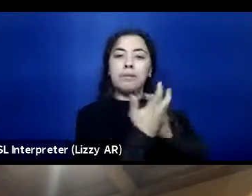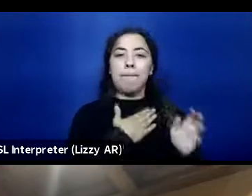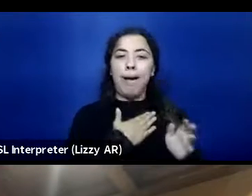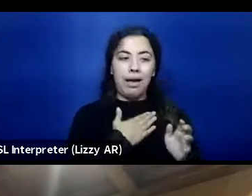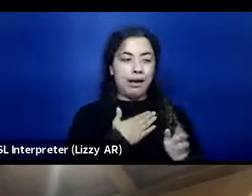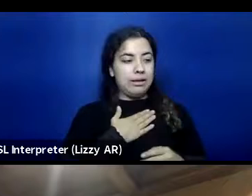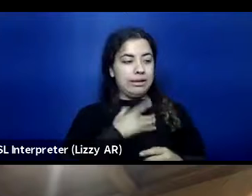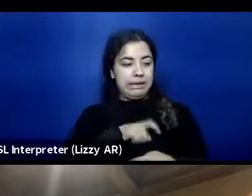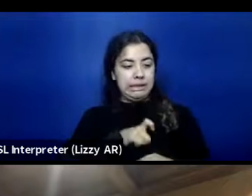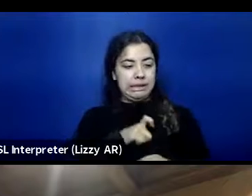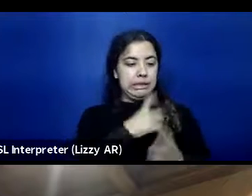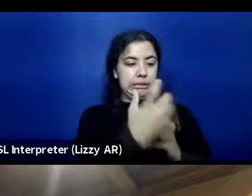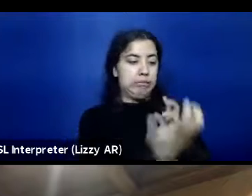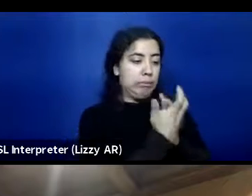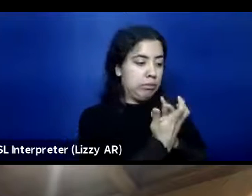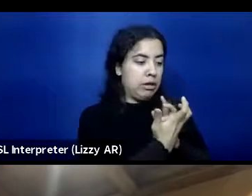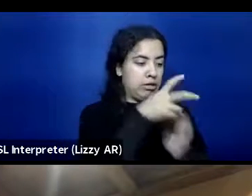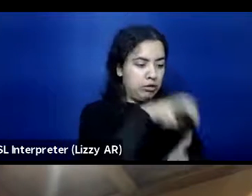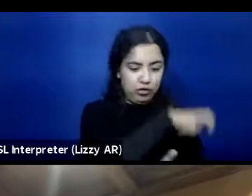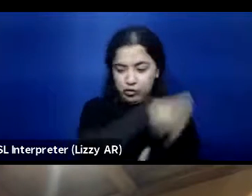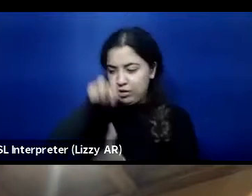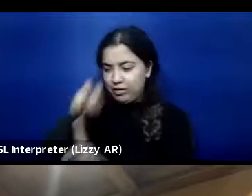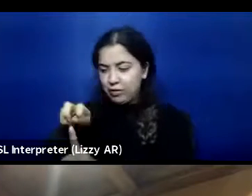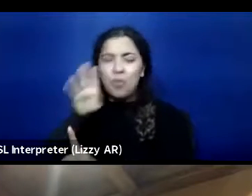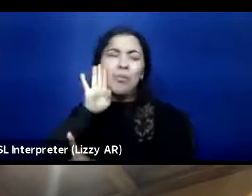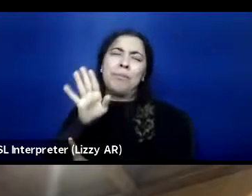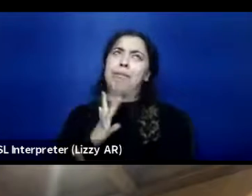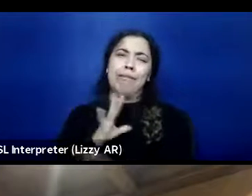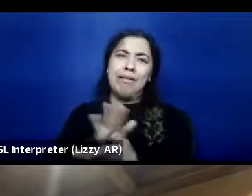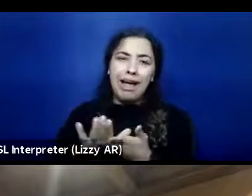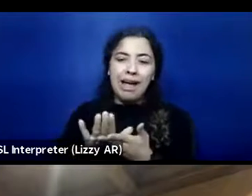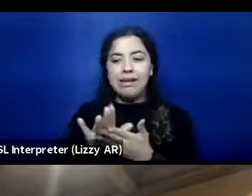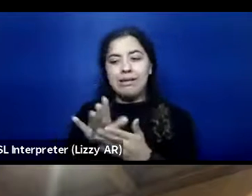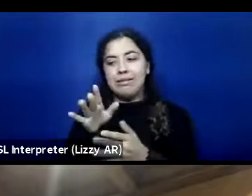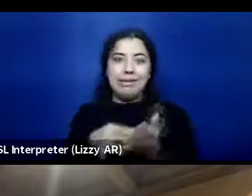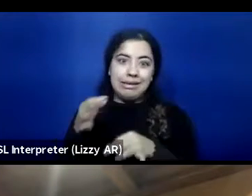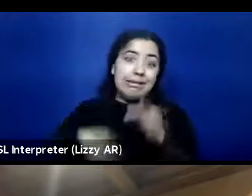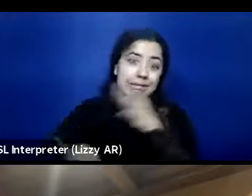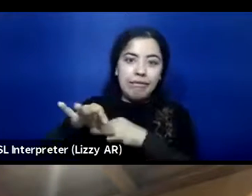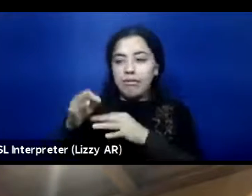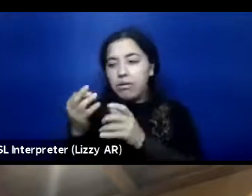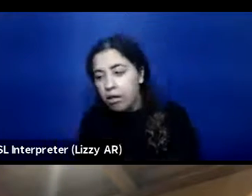And so his idea is to standardize what that configuration interface looks like,